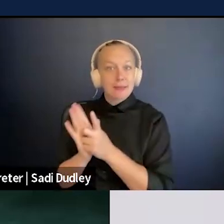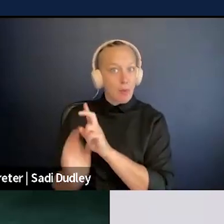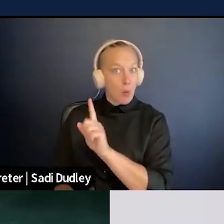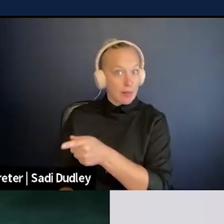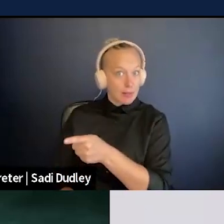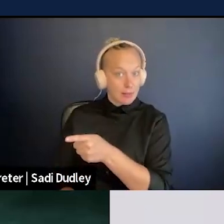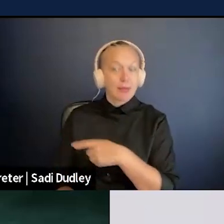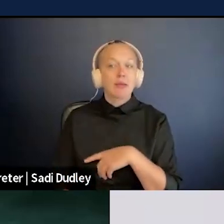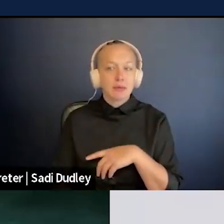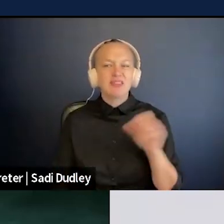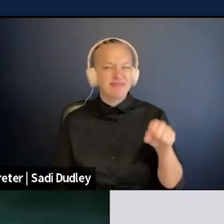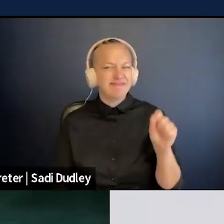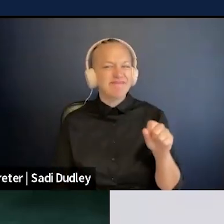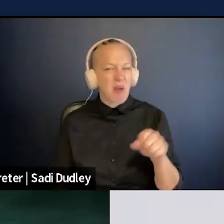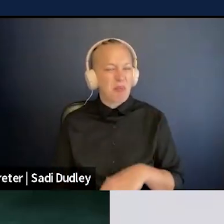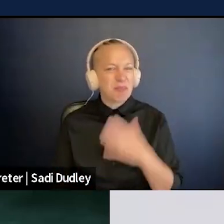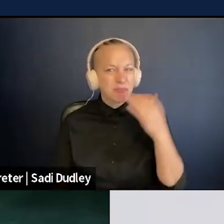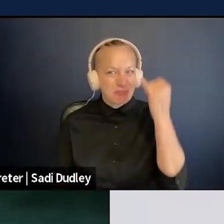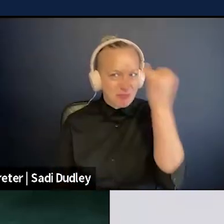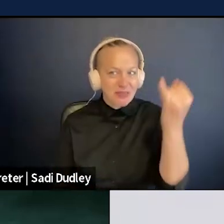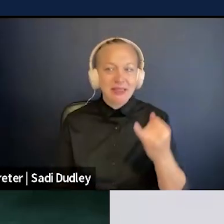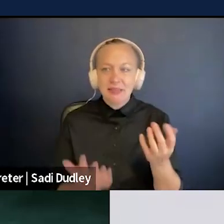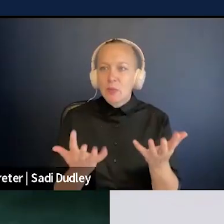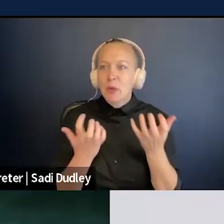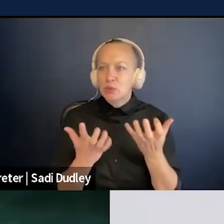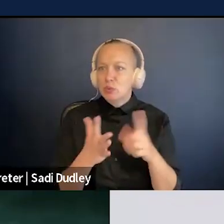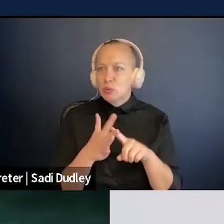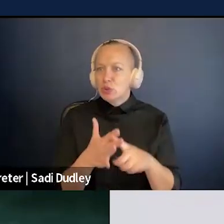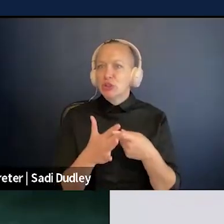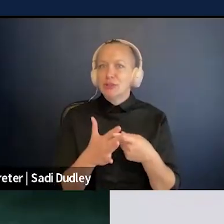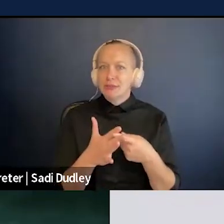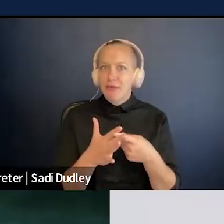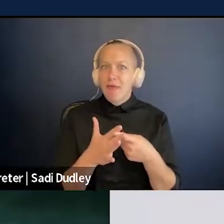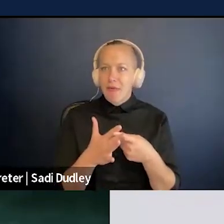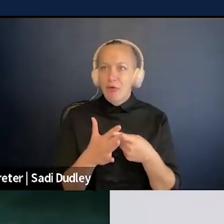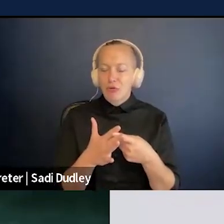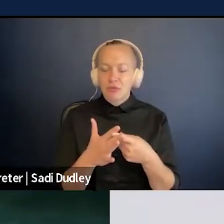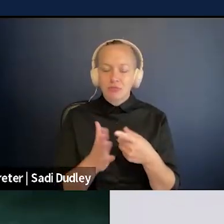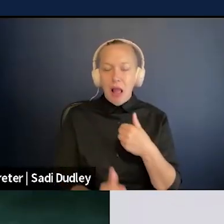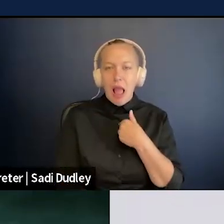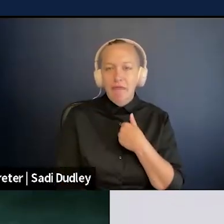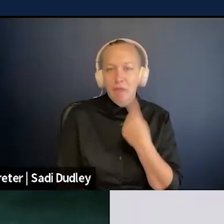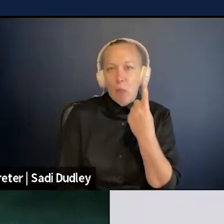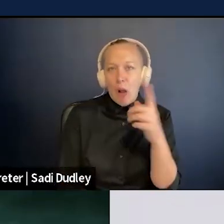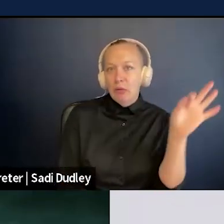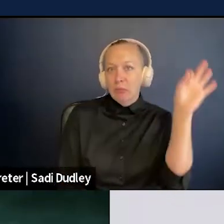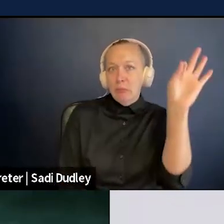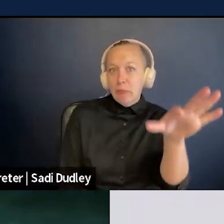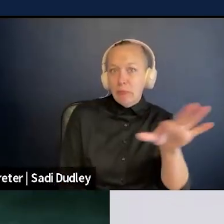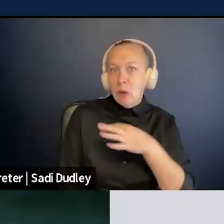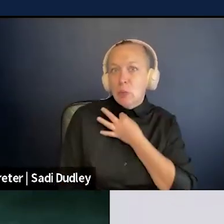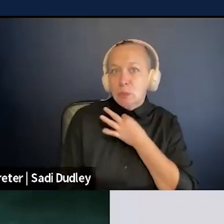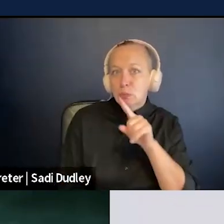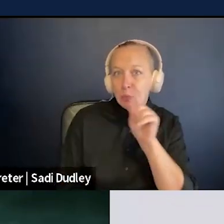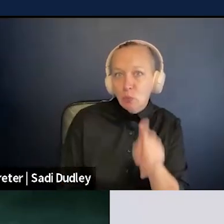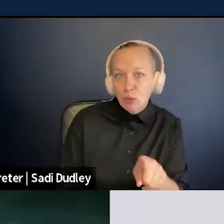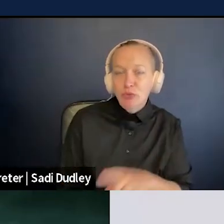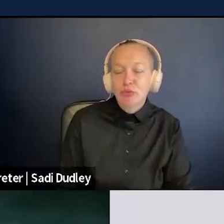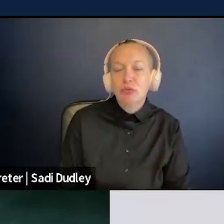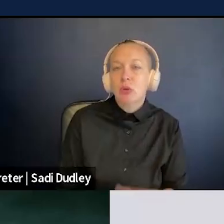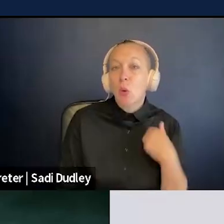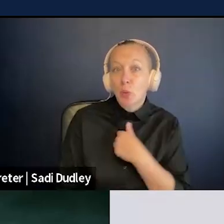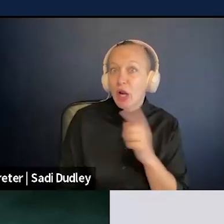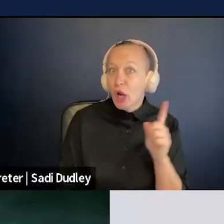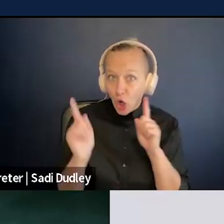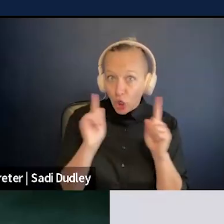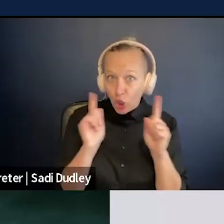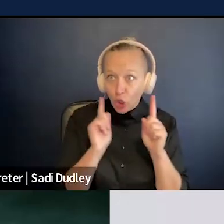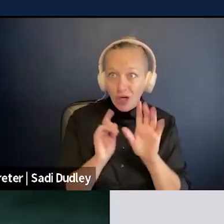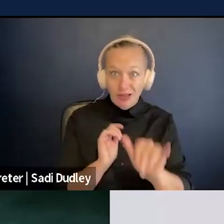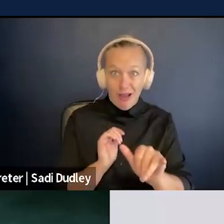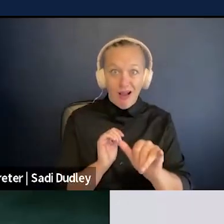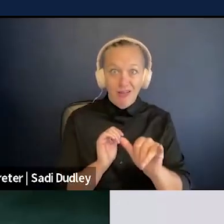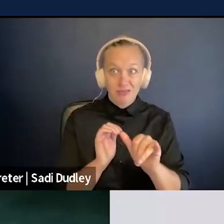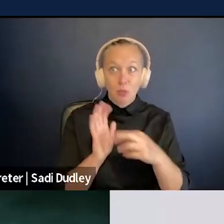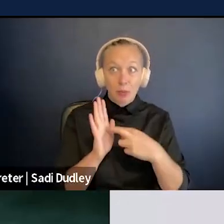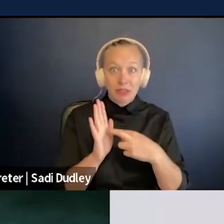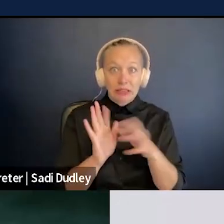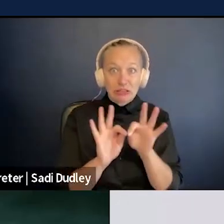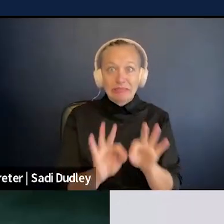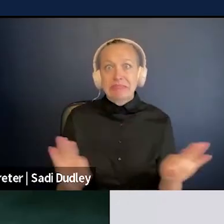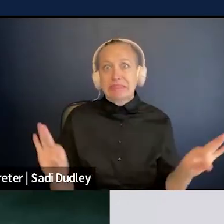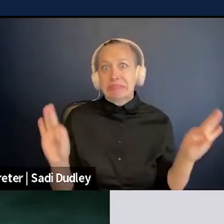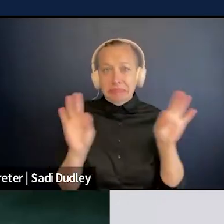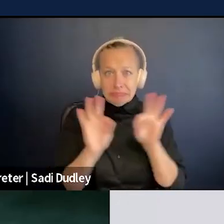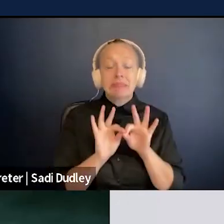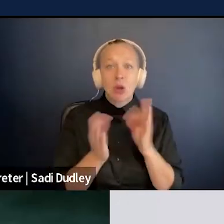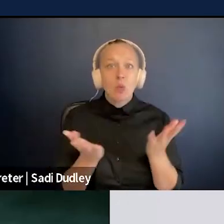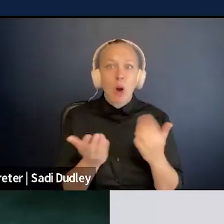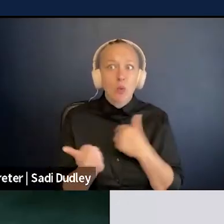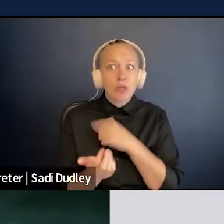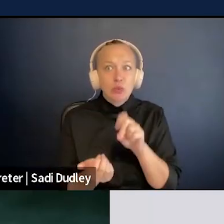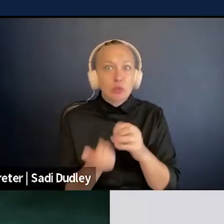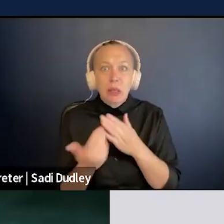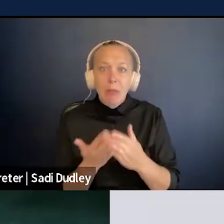Yeah, I'll just give one second. You know, just to kind of kickstart things, um, I do have a question I just want to throw out there. Um, I know we heard… That representation really matters in a lot of what we, um, what we do, whether it's research, clinic.